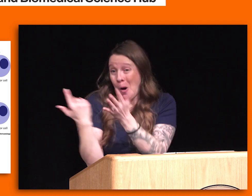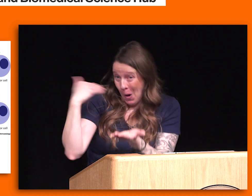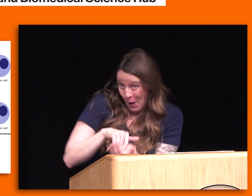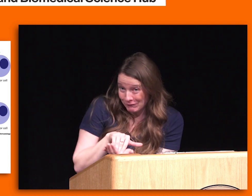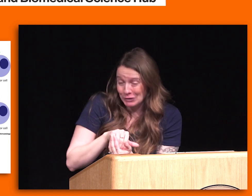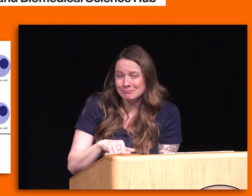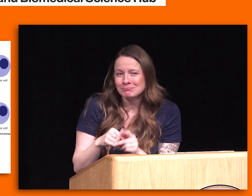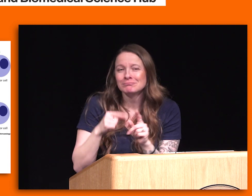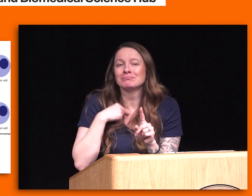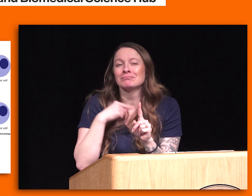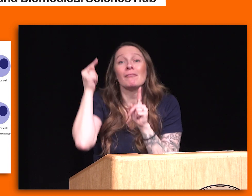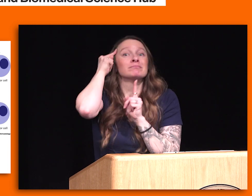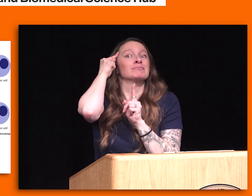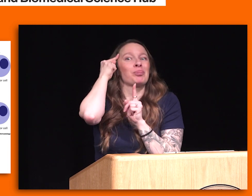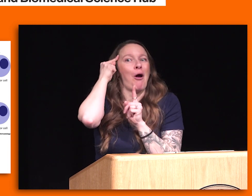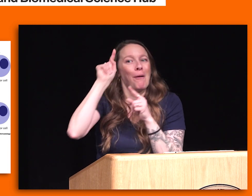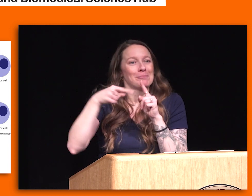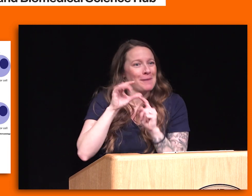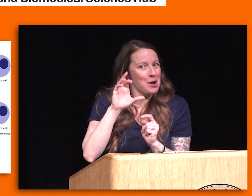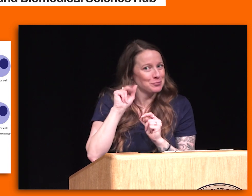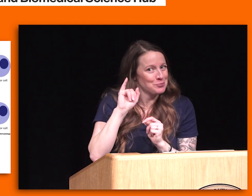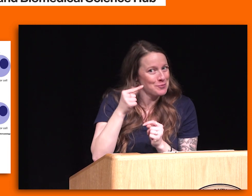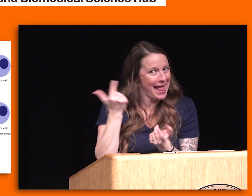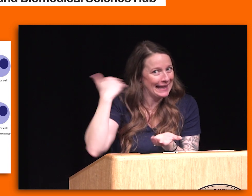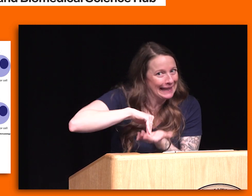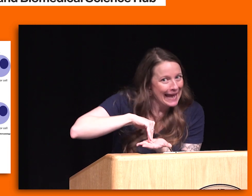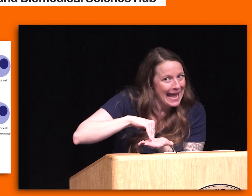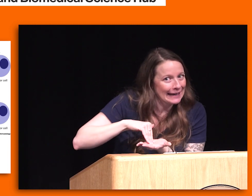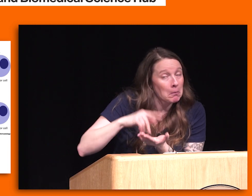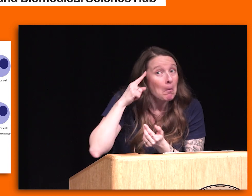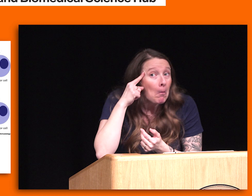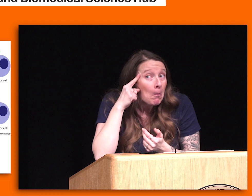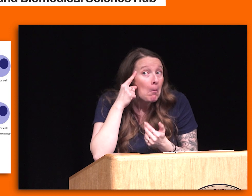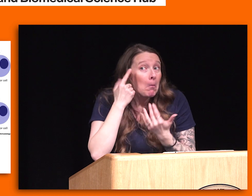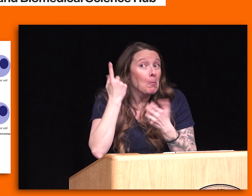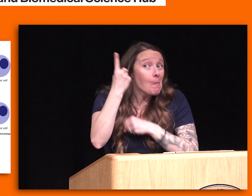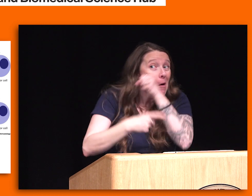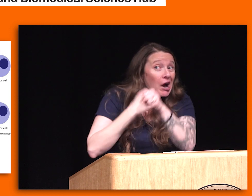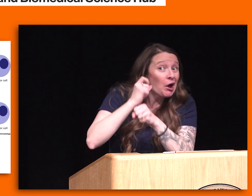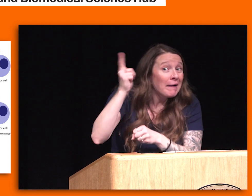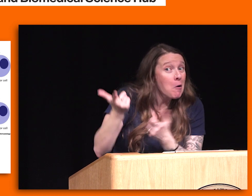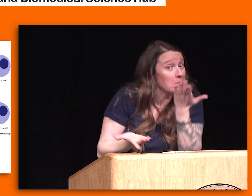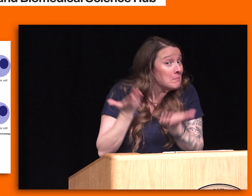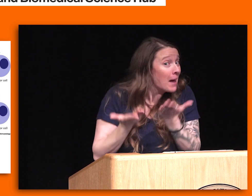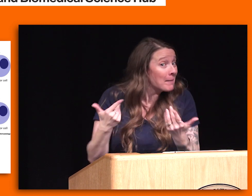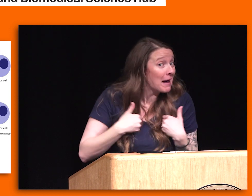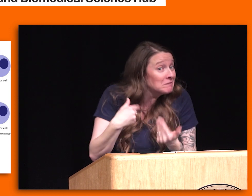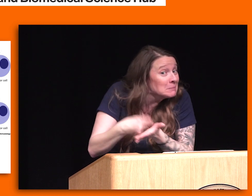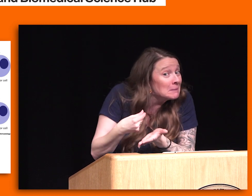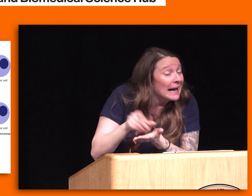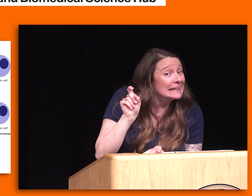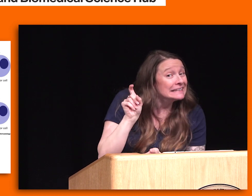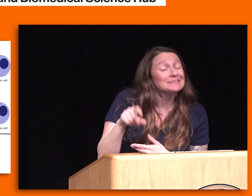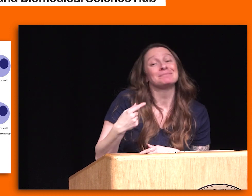So, I decided to stay at U of R, start all over again, but again, I thought about Craig Morrell. It had been a year later. I thought maybe